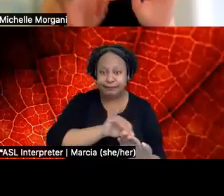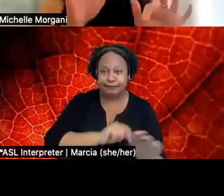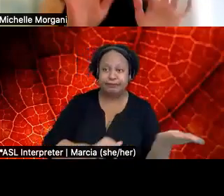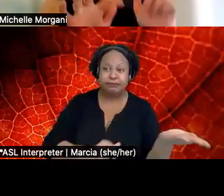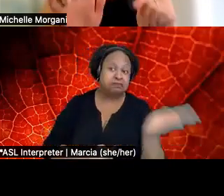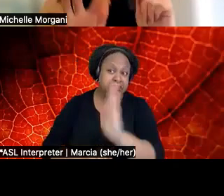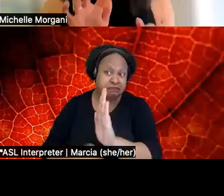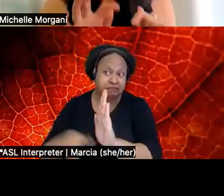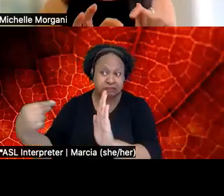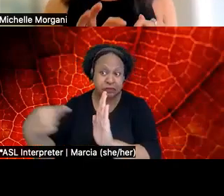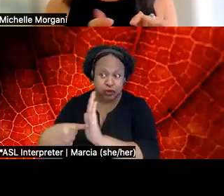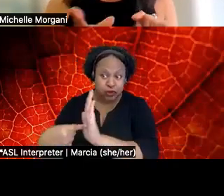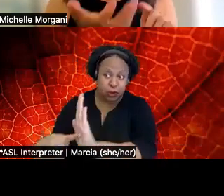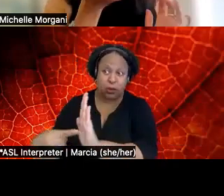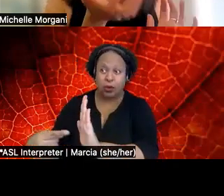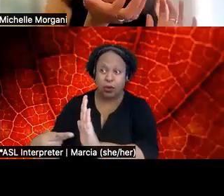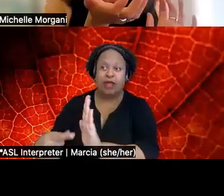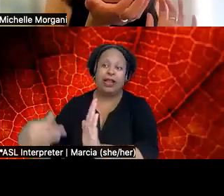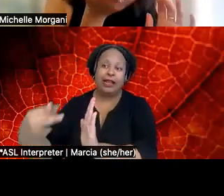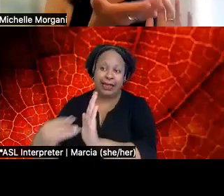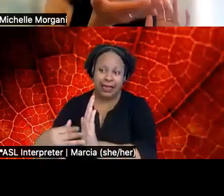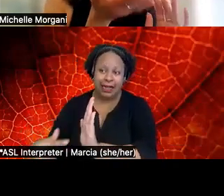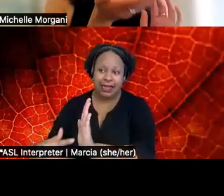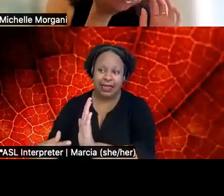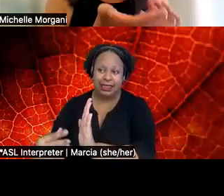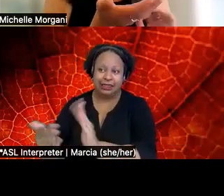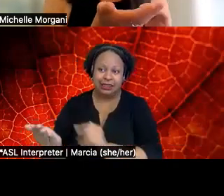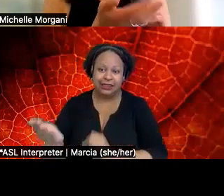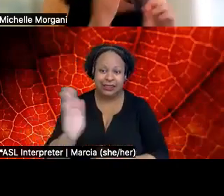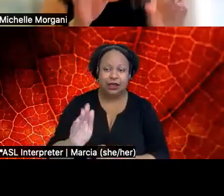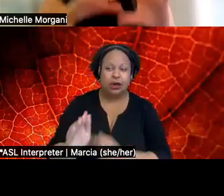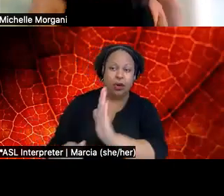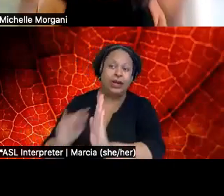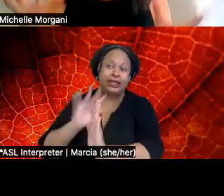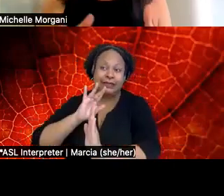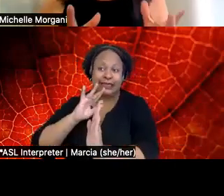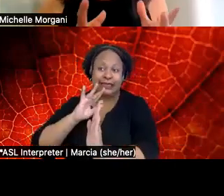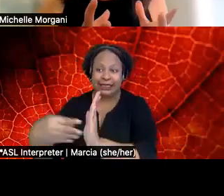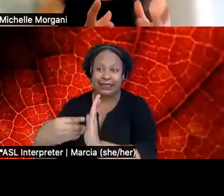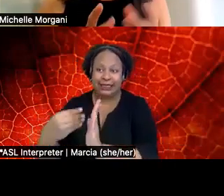And they could also do a type back or actually speak, speak into it, have it populated back.